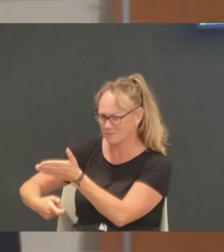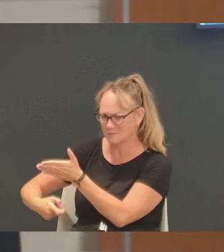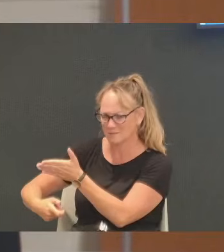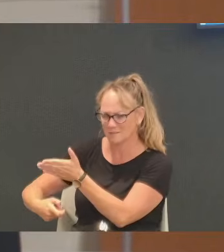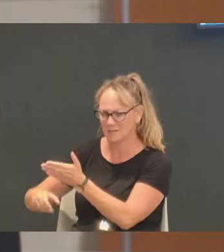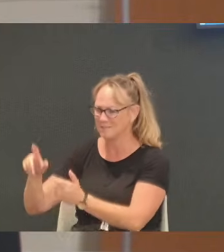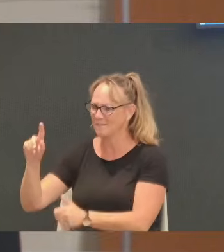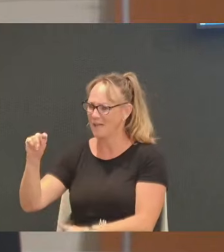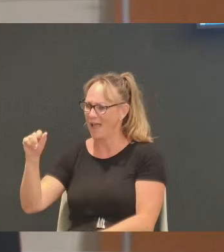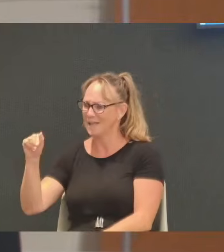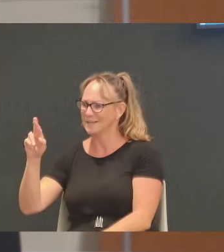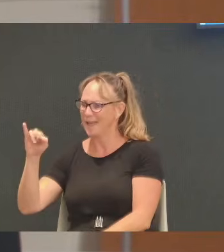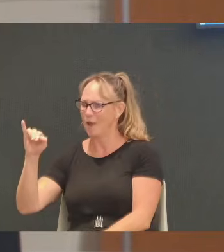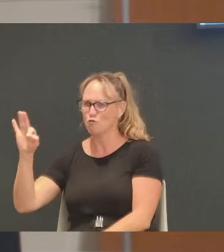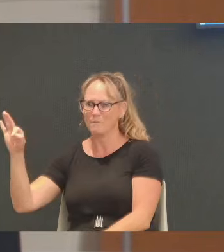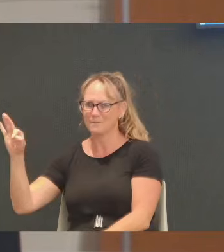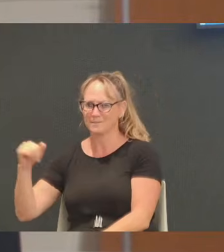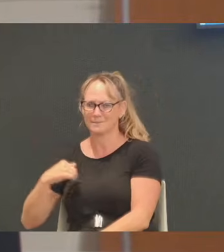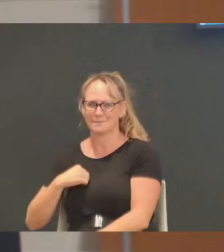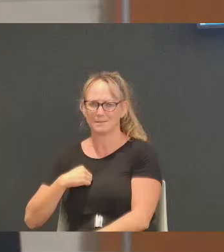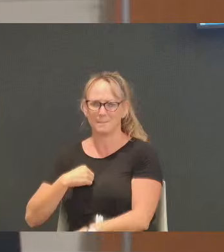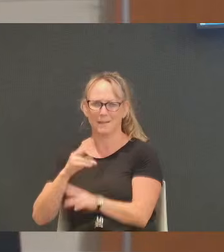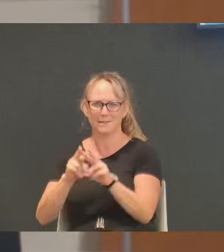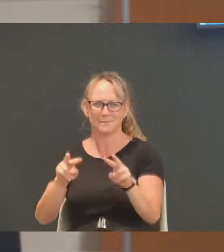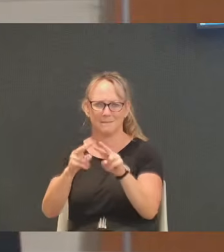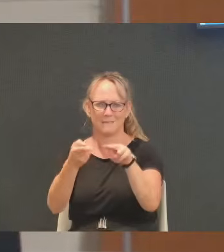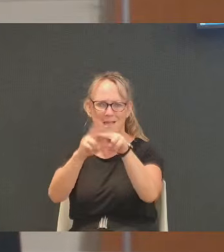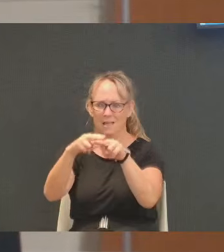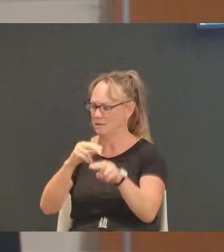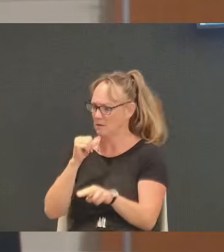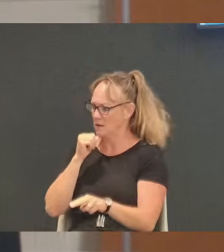because of inflation, because of things that are completely out of our control. Uh,